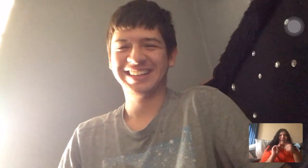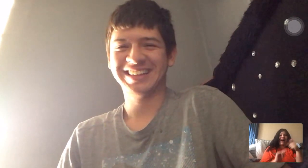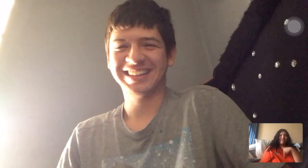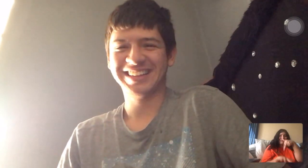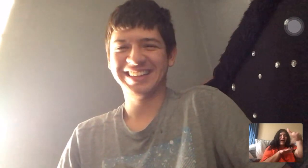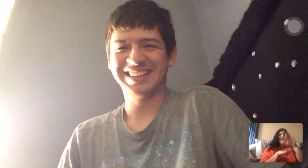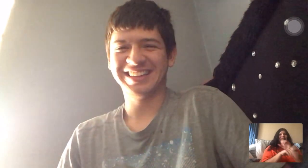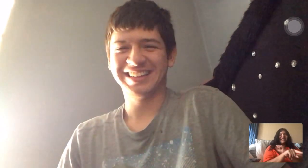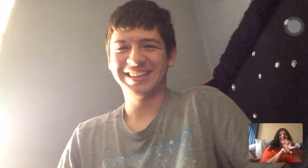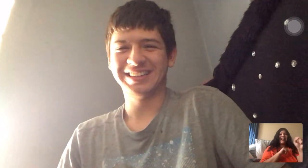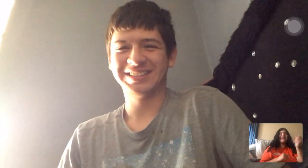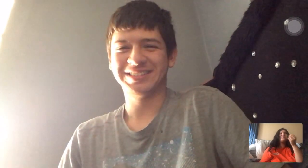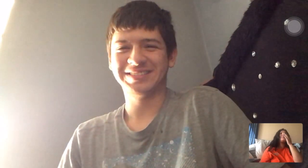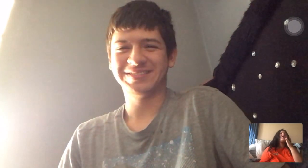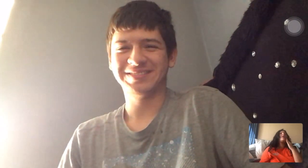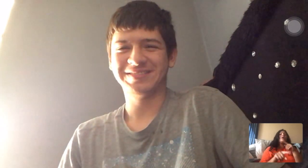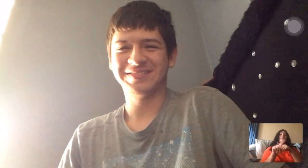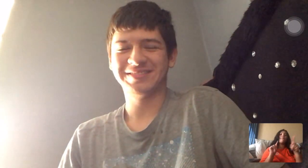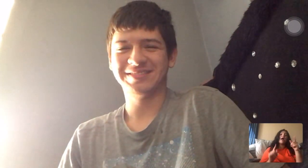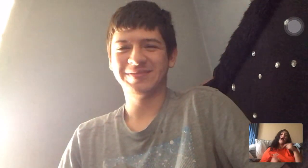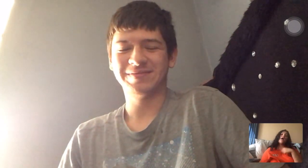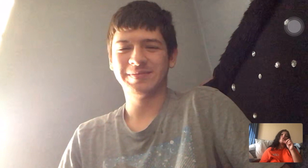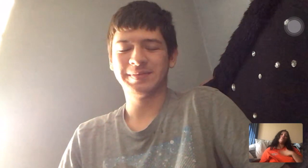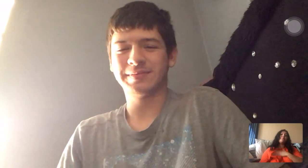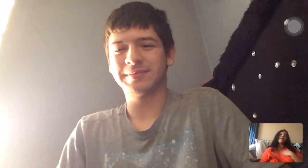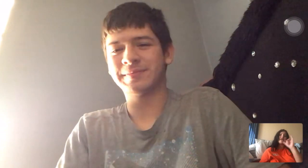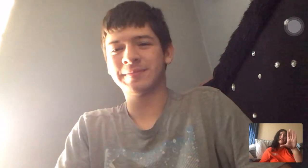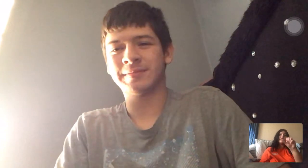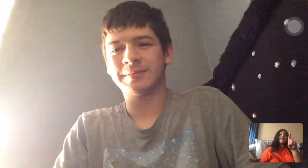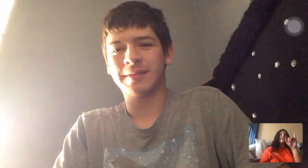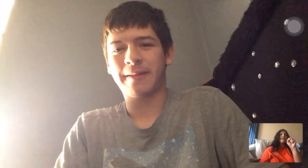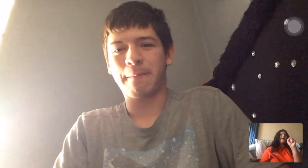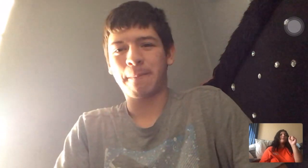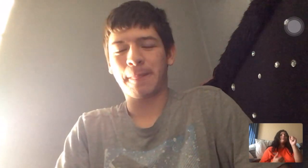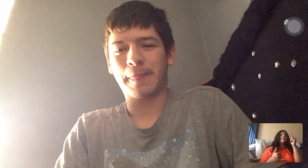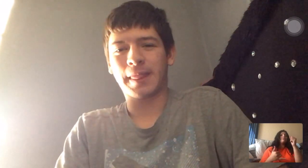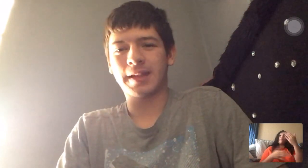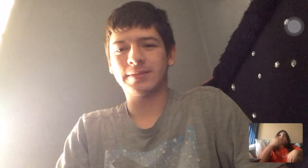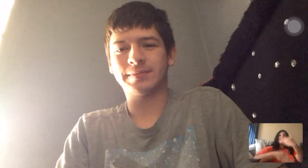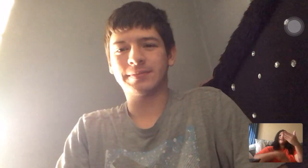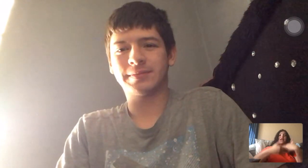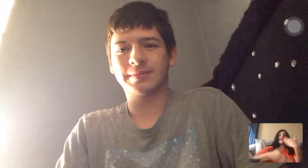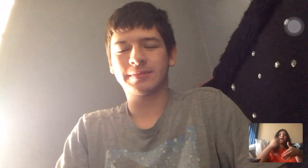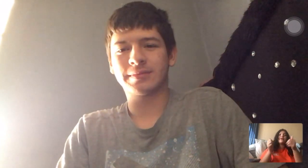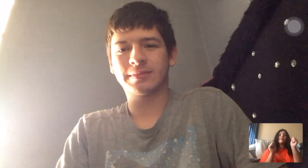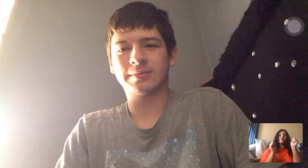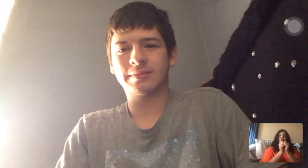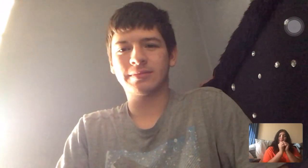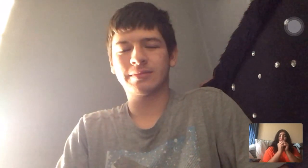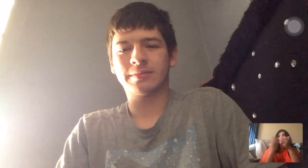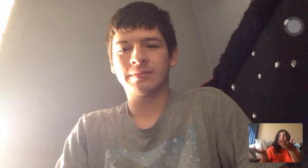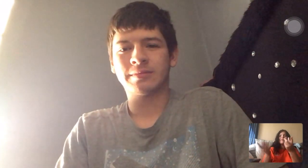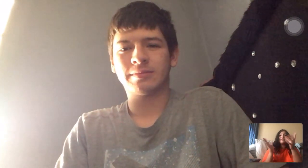But I am walking on the stage. But I do appreciate that CSD is doing its best for the seniors.